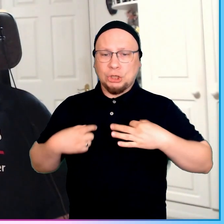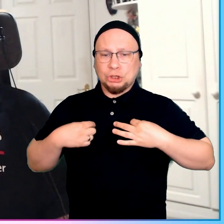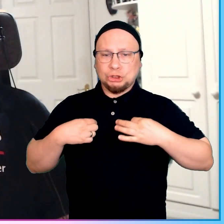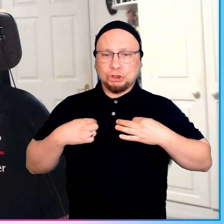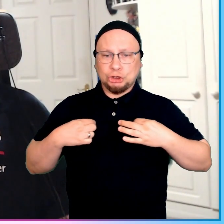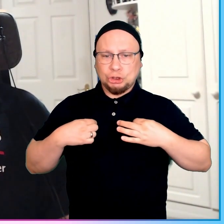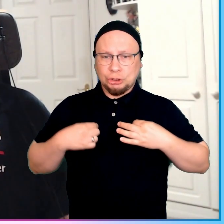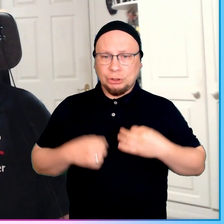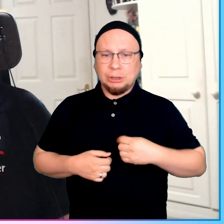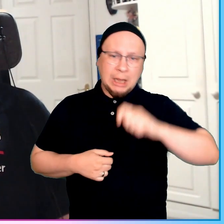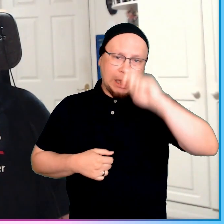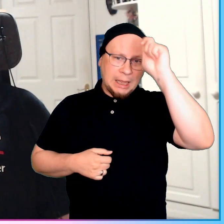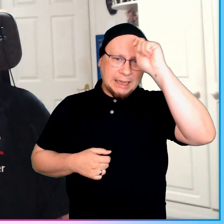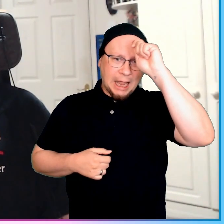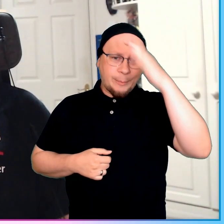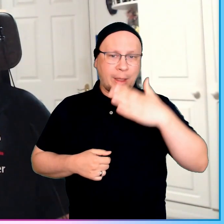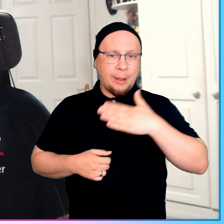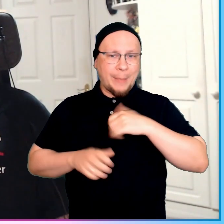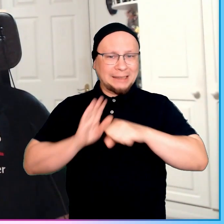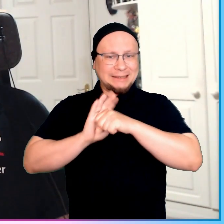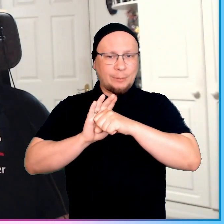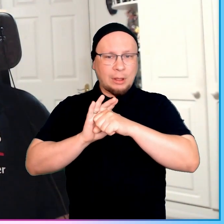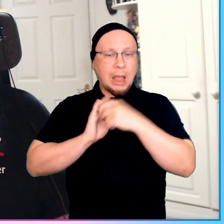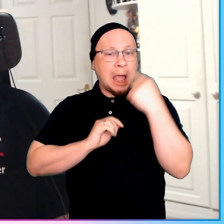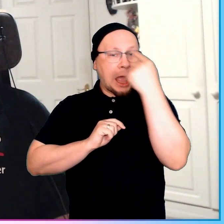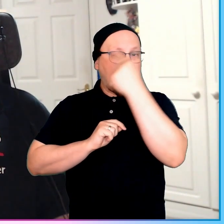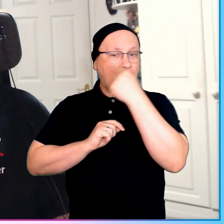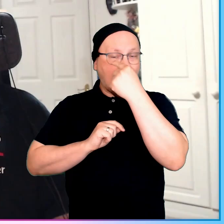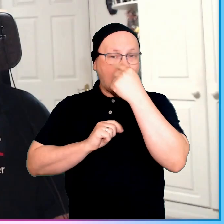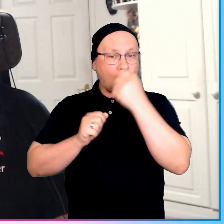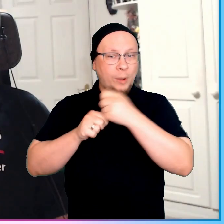and a cap with my logo on it which is two swords crossed over an eye,